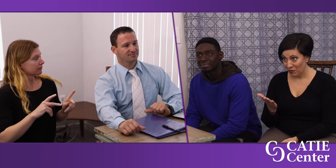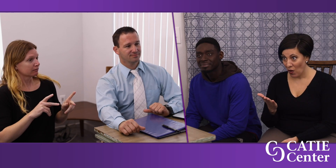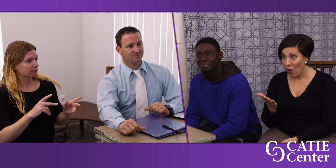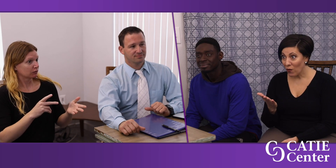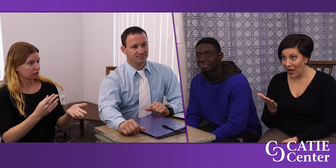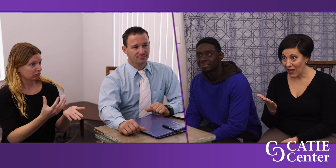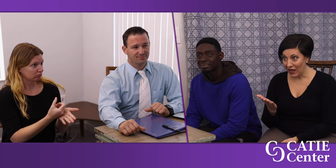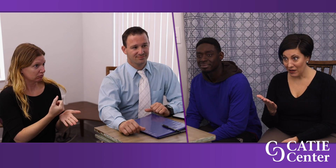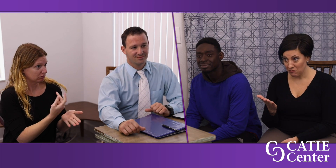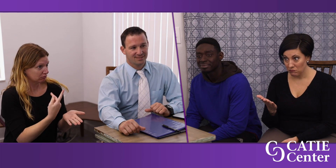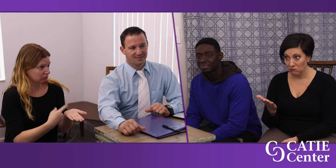Okay.